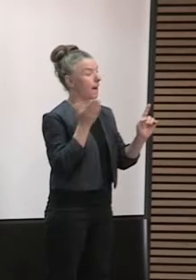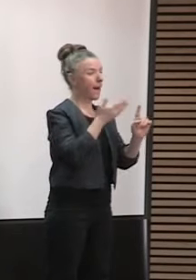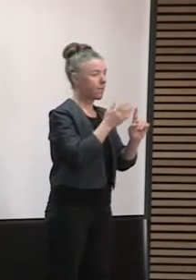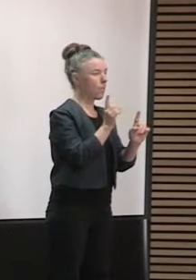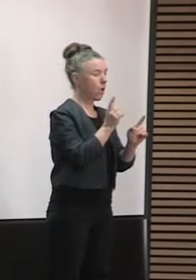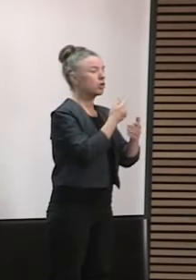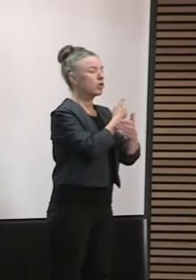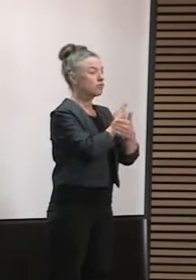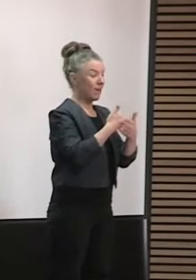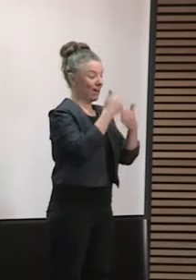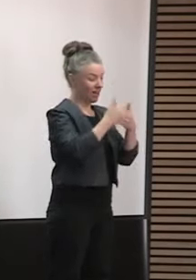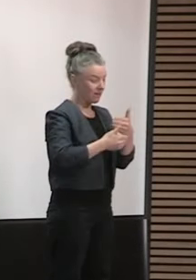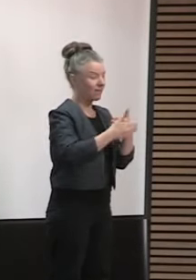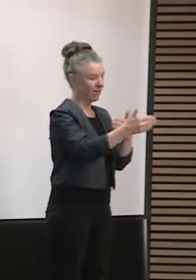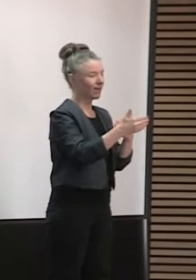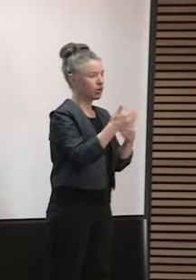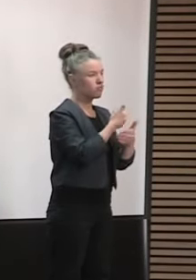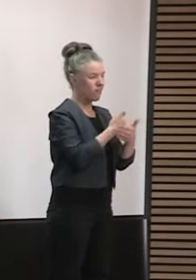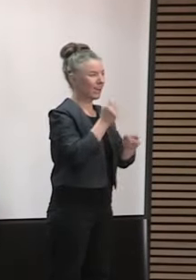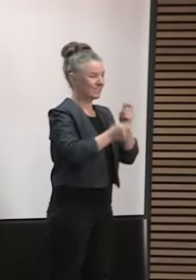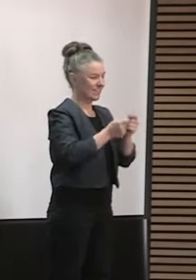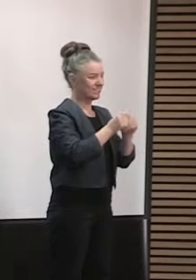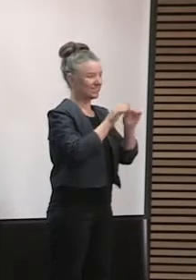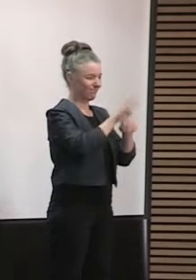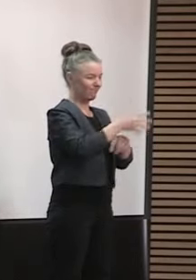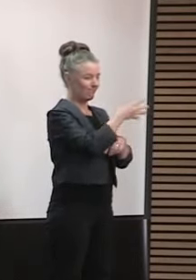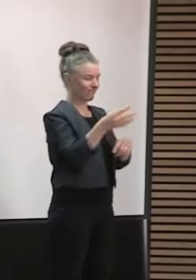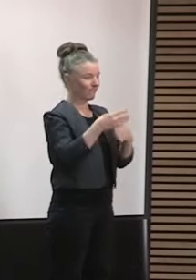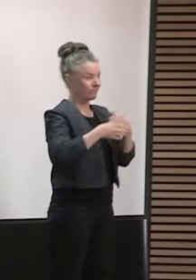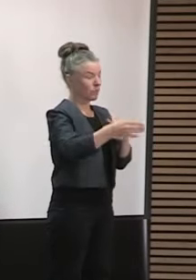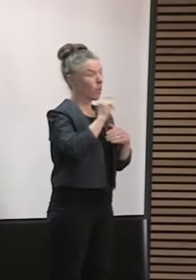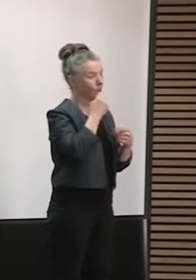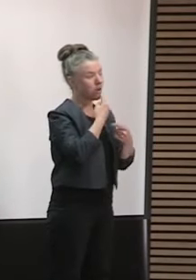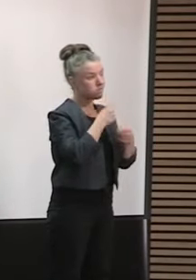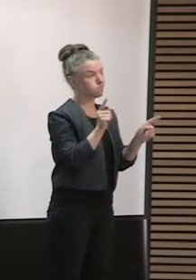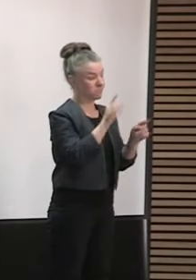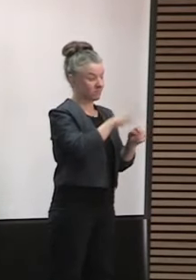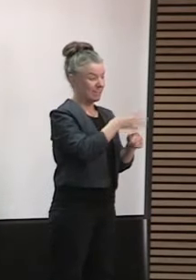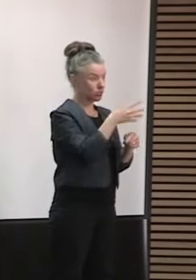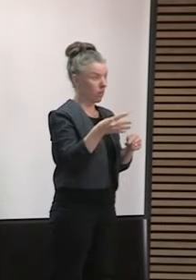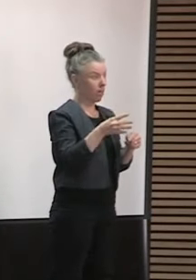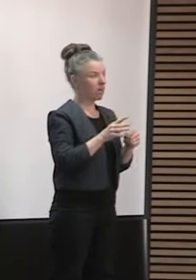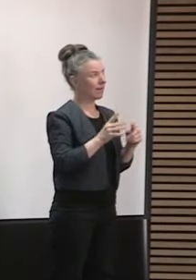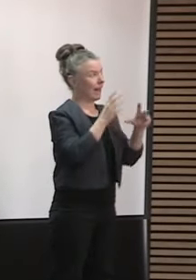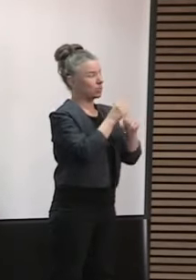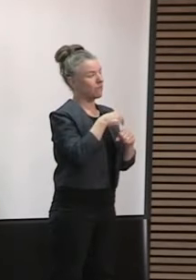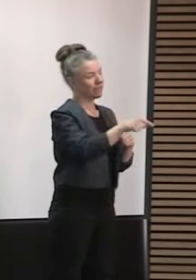everything we can to remove and reduce residual risk. But there will always be risk. Was he wrong in